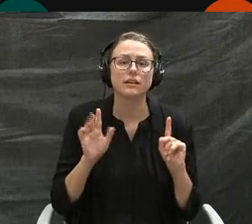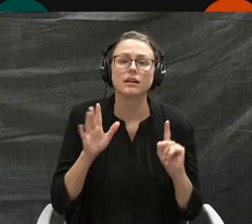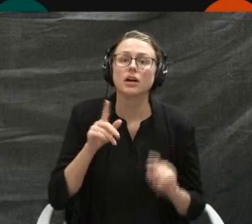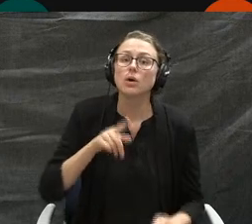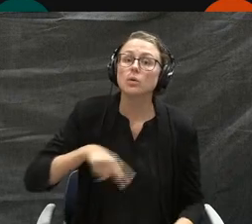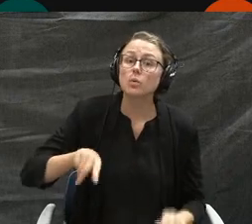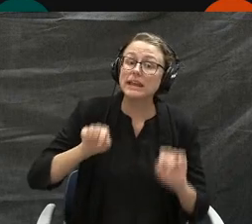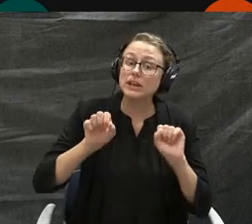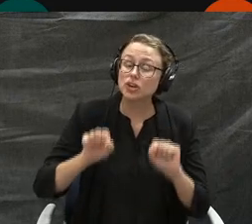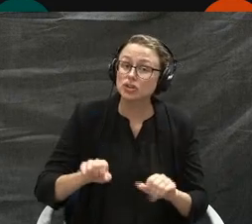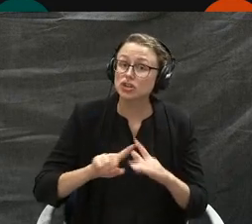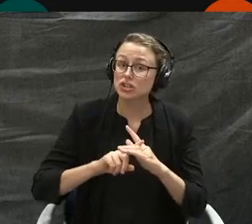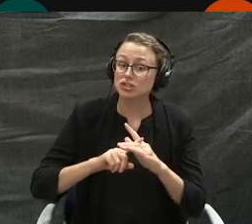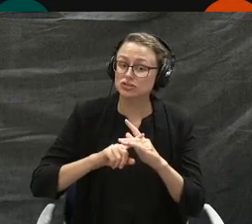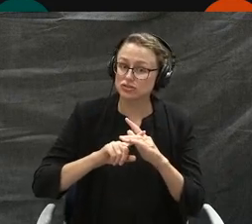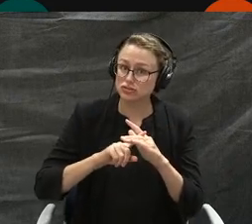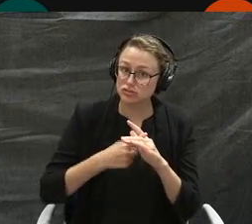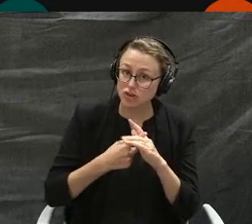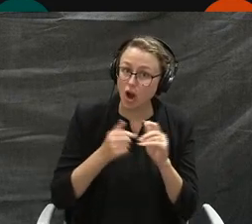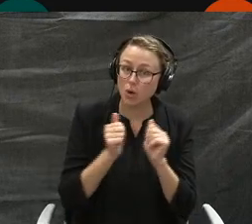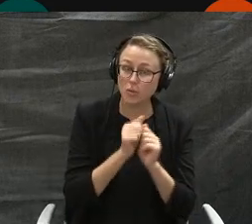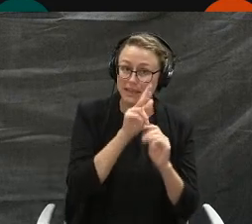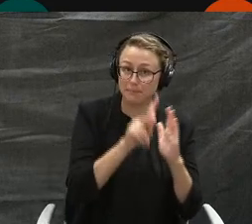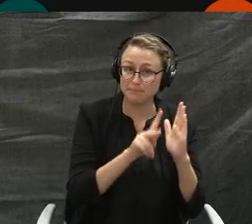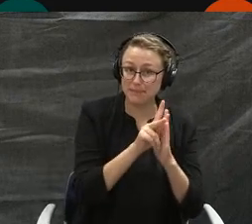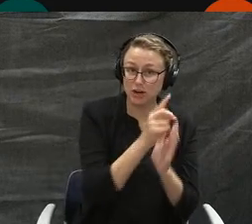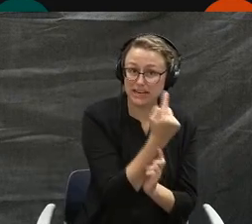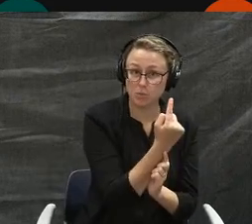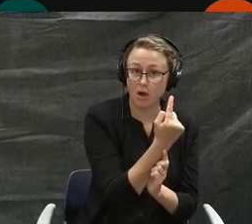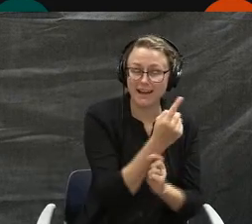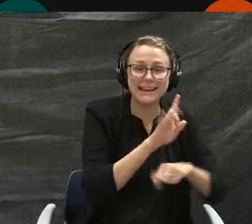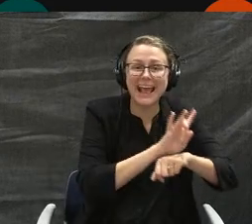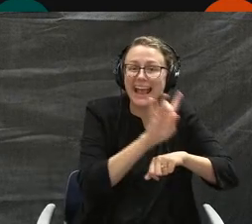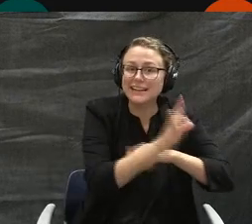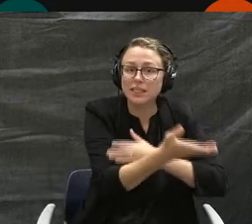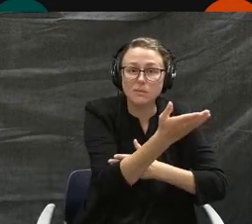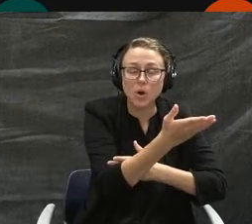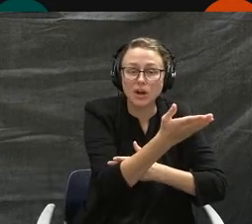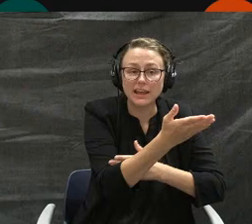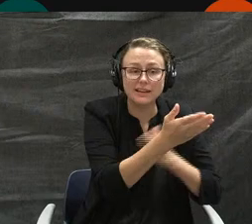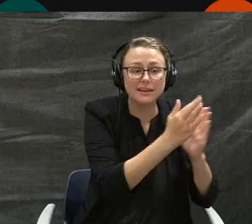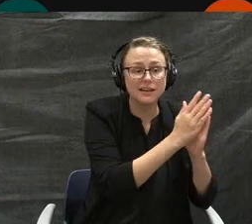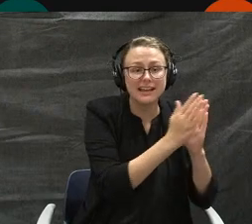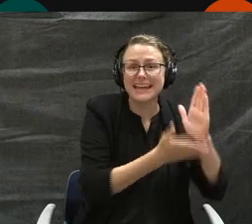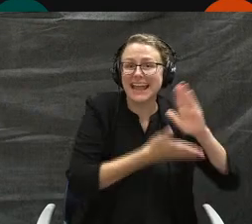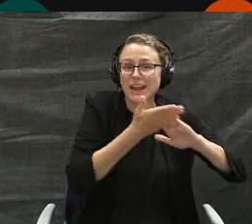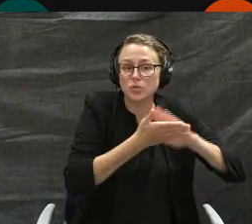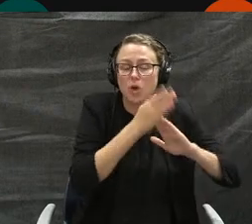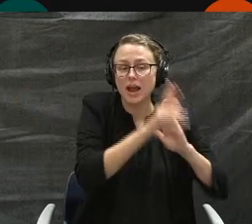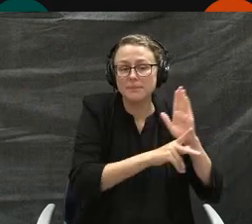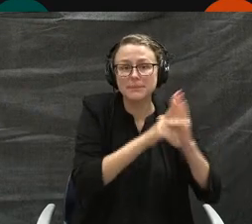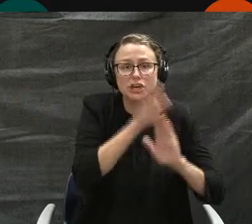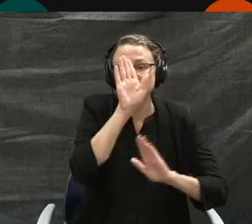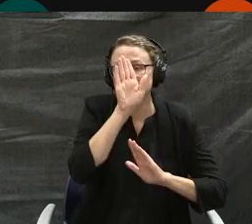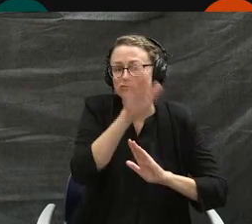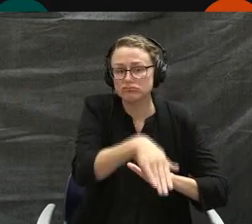we could start with period one at. 8 in the morning and we can run those periods straight